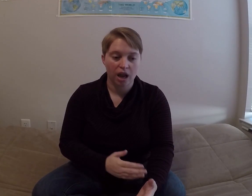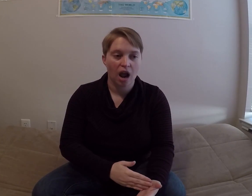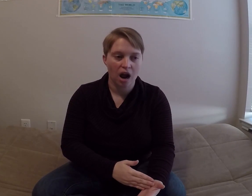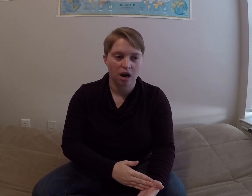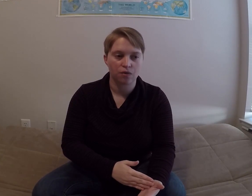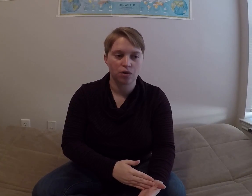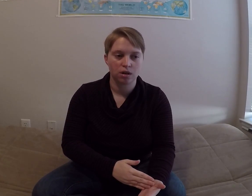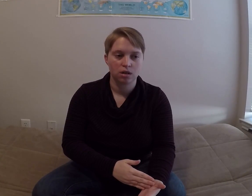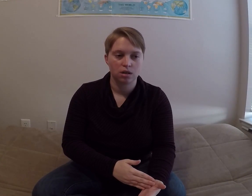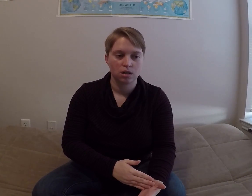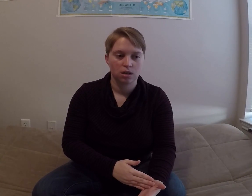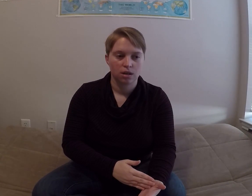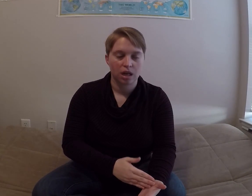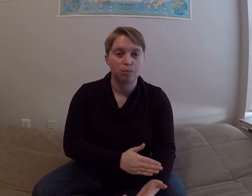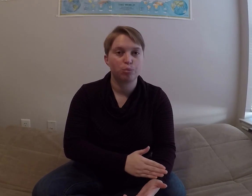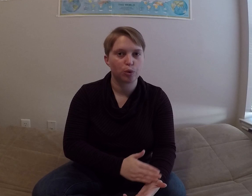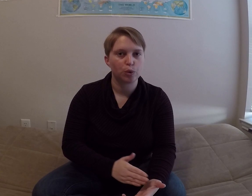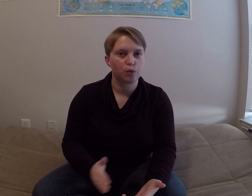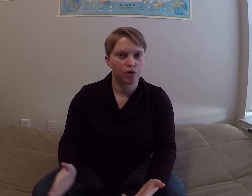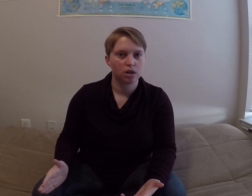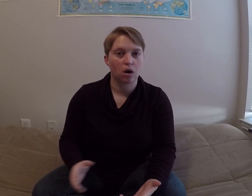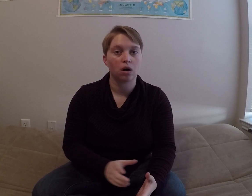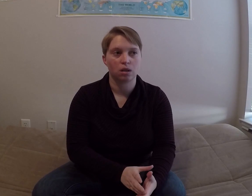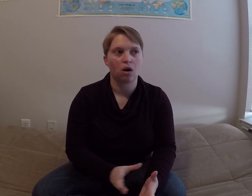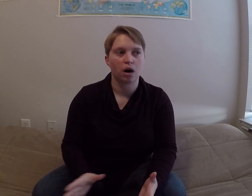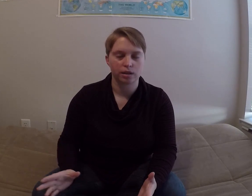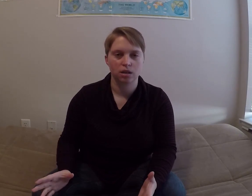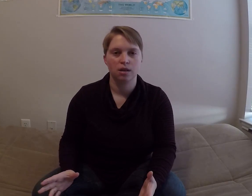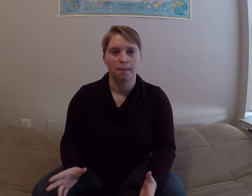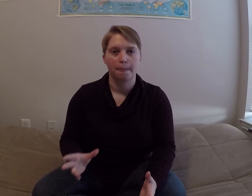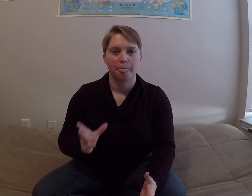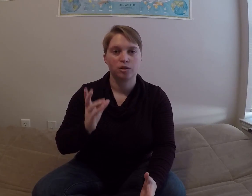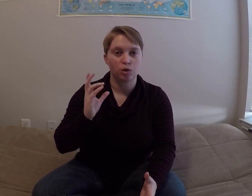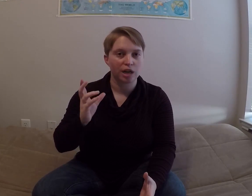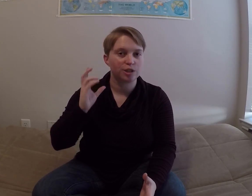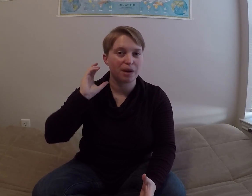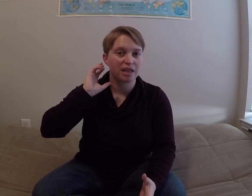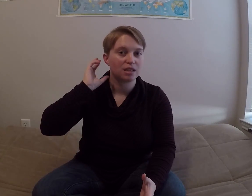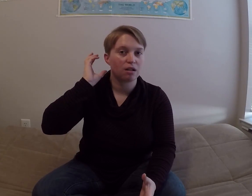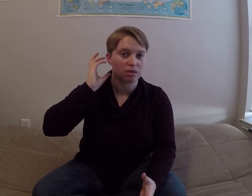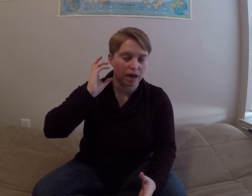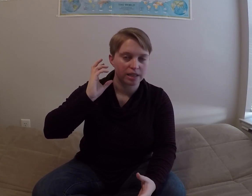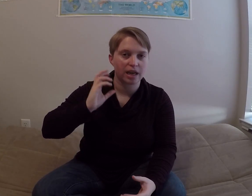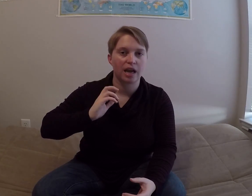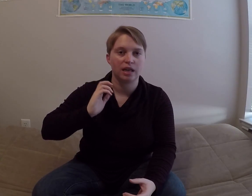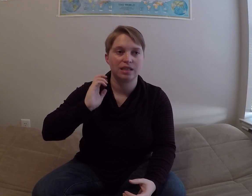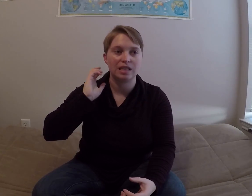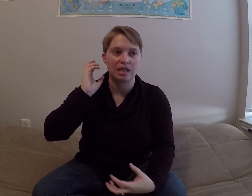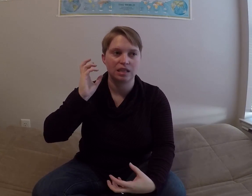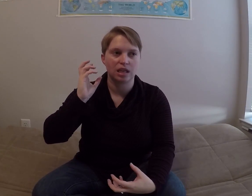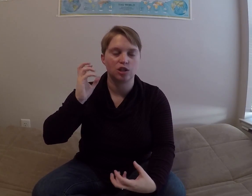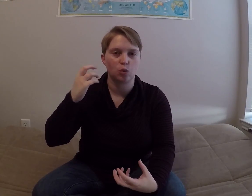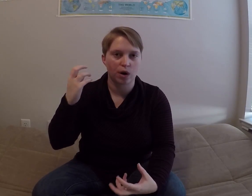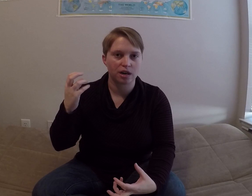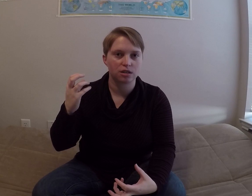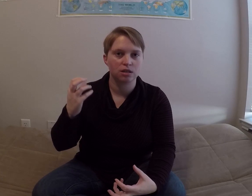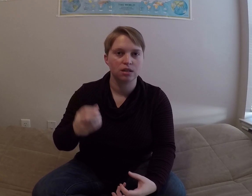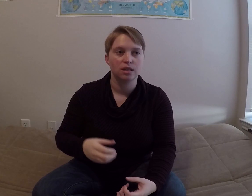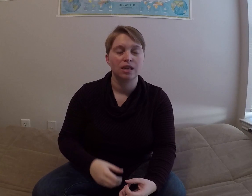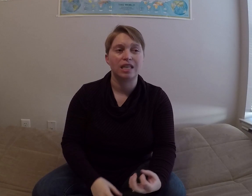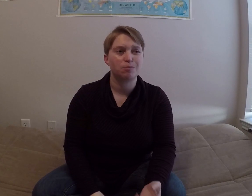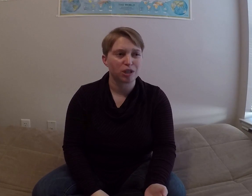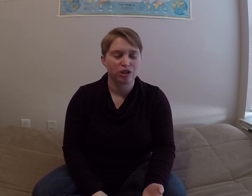they have improved a lot, trying to make it light, and easy to wear,